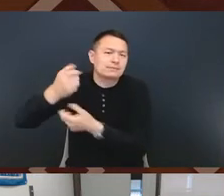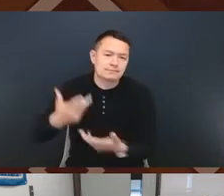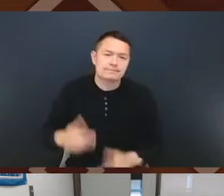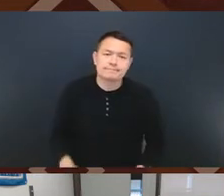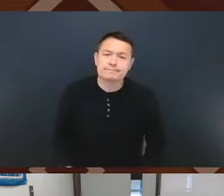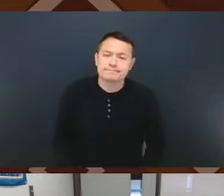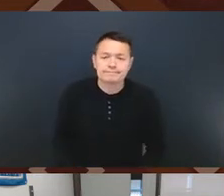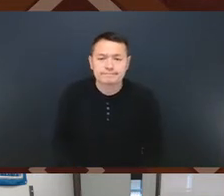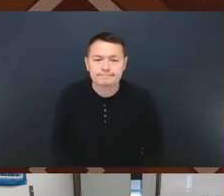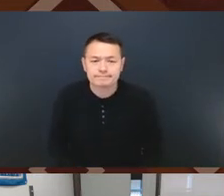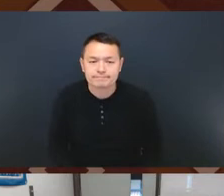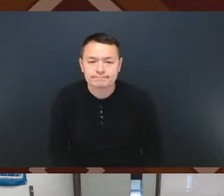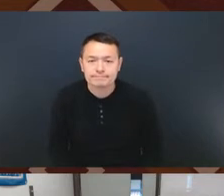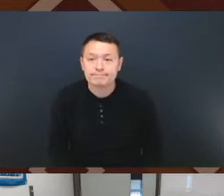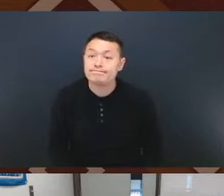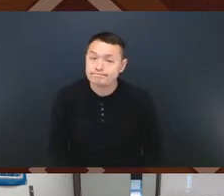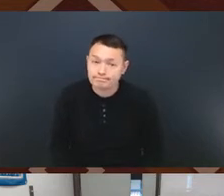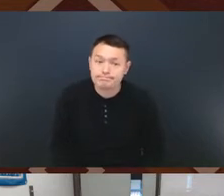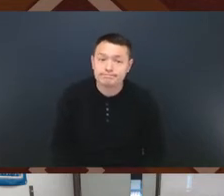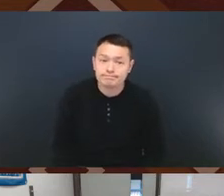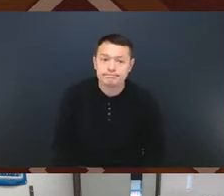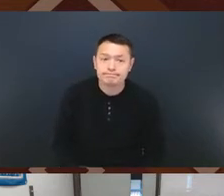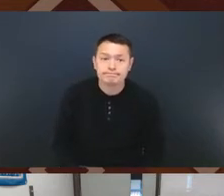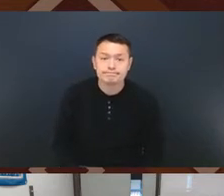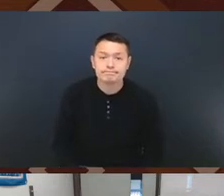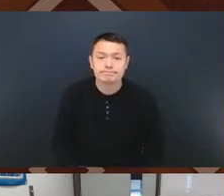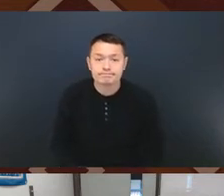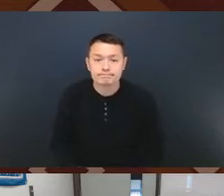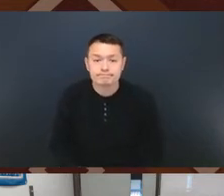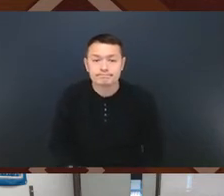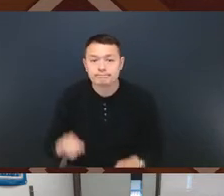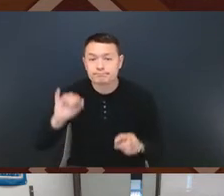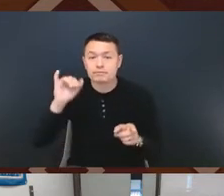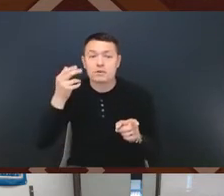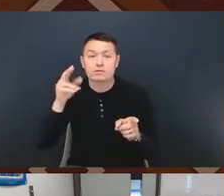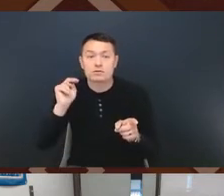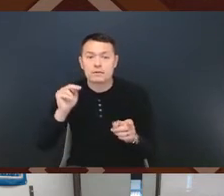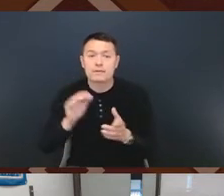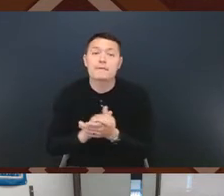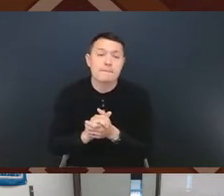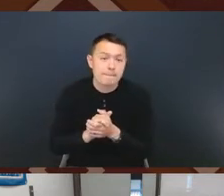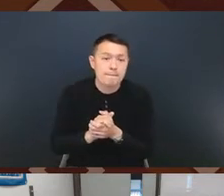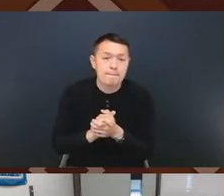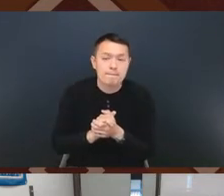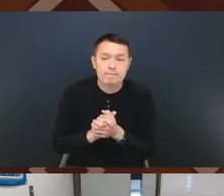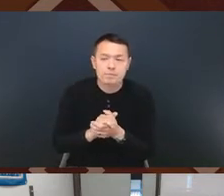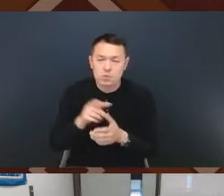OK, do you think race played in this case?